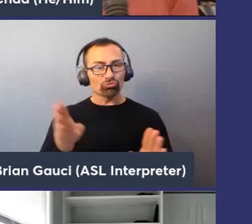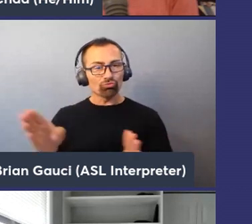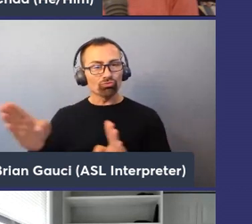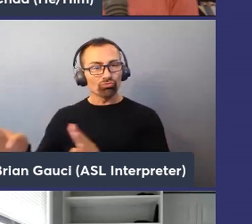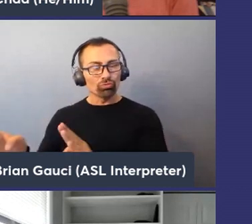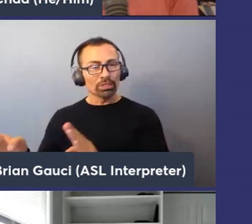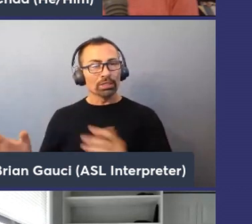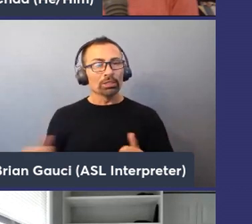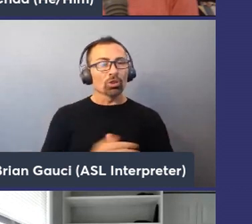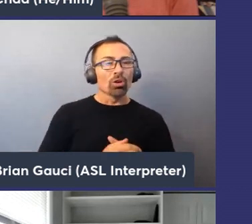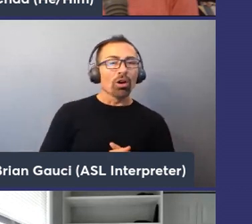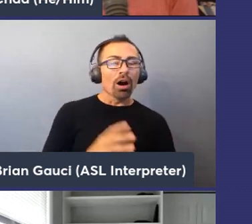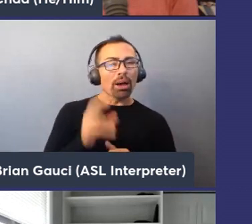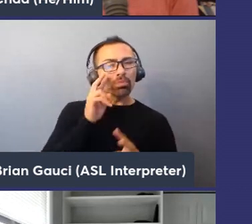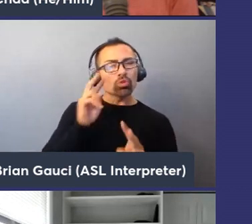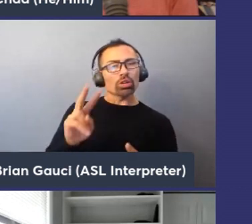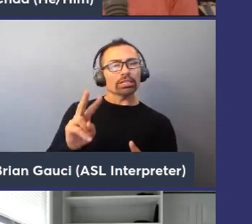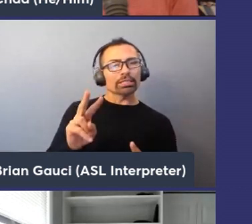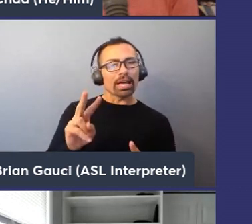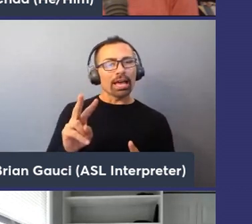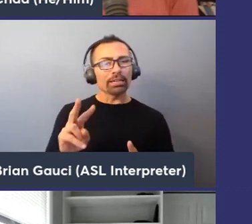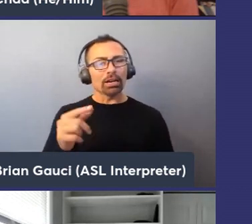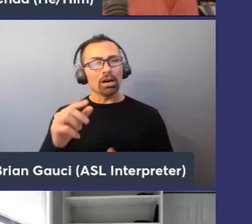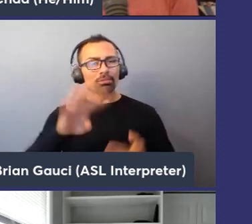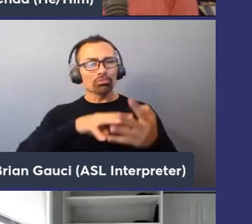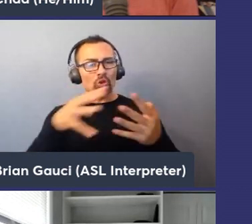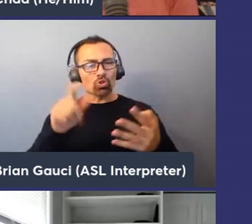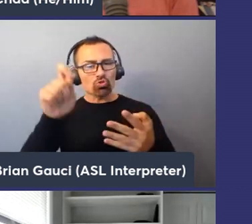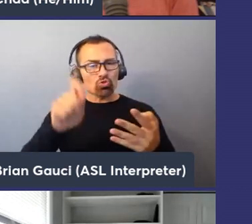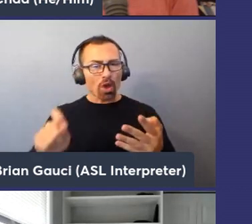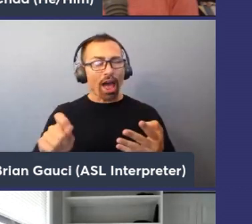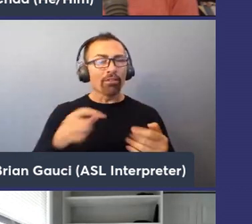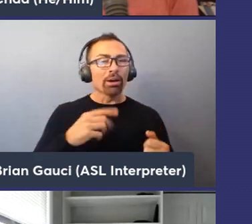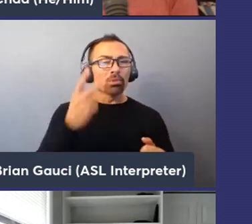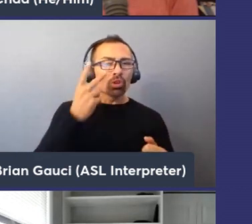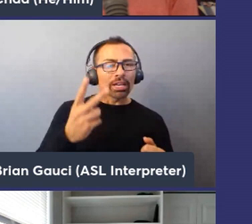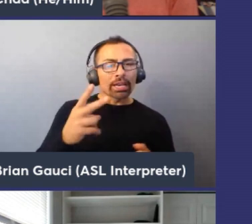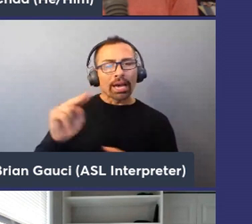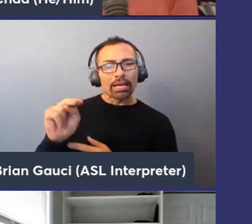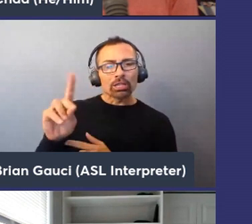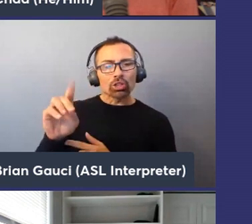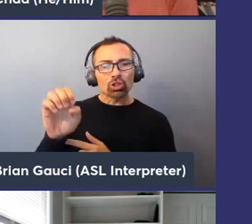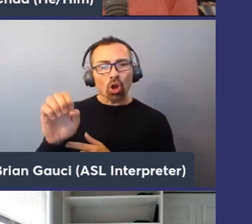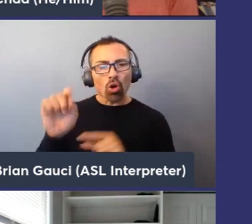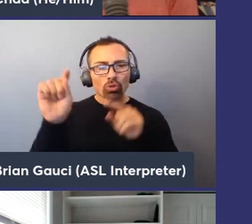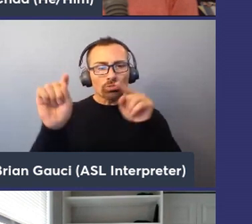and edges that connect them. Well, with Cypher, you basically are able to specify